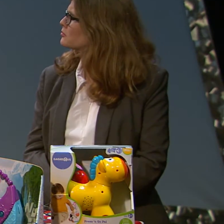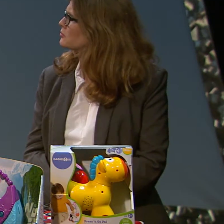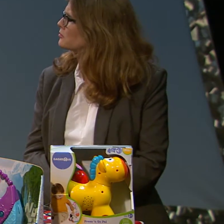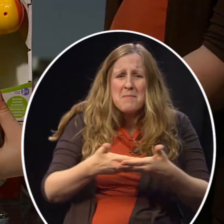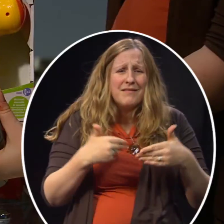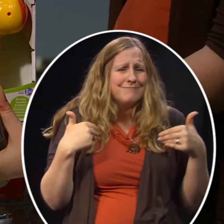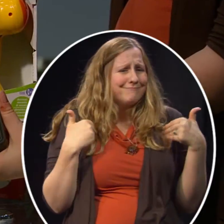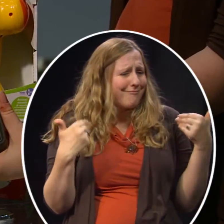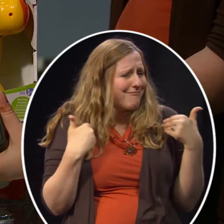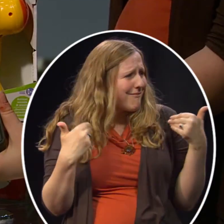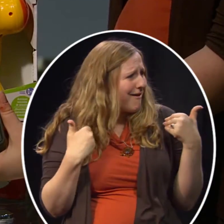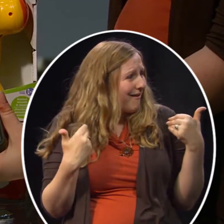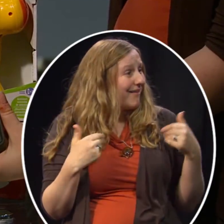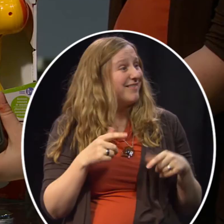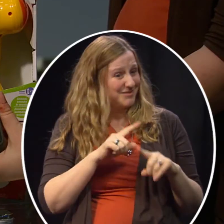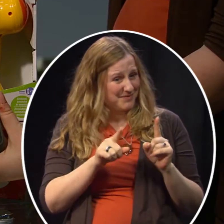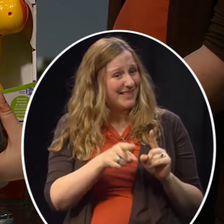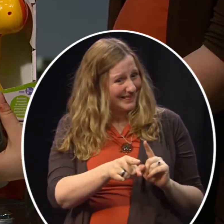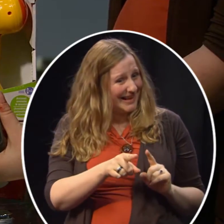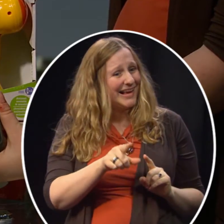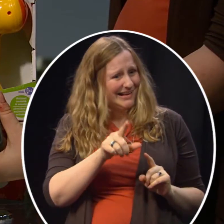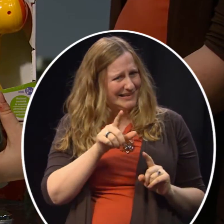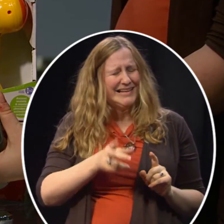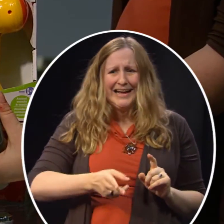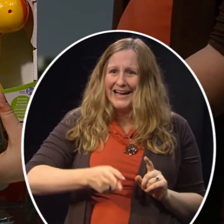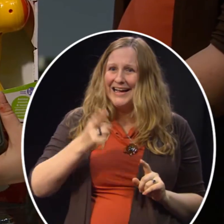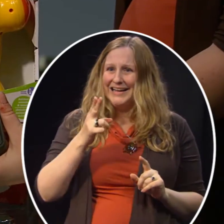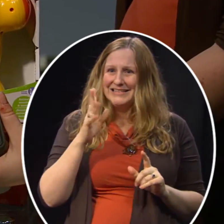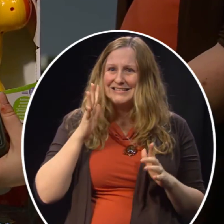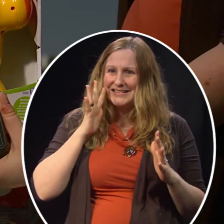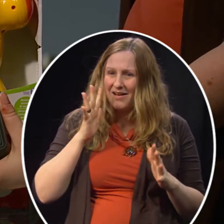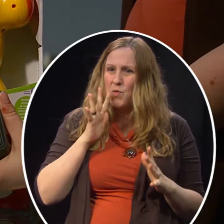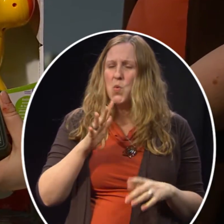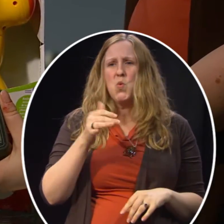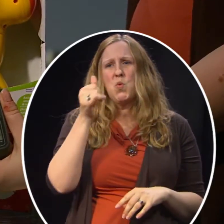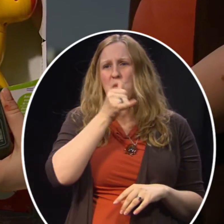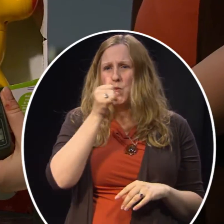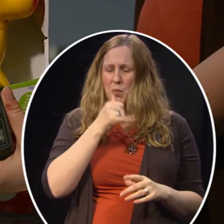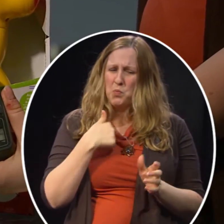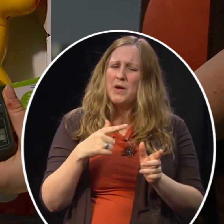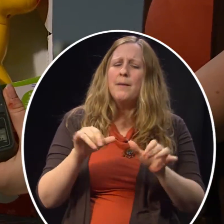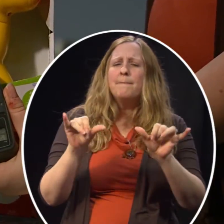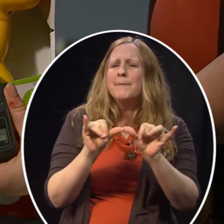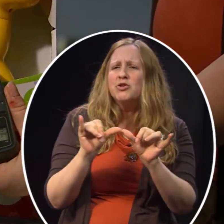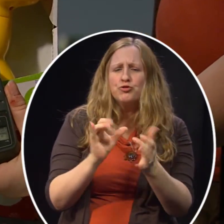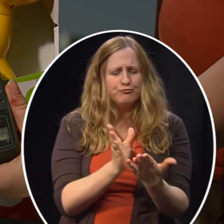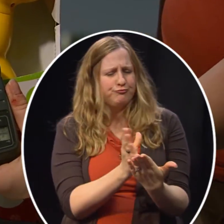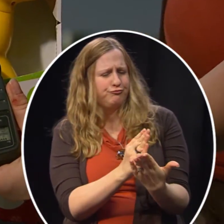meant for babies or young toddlers, but it's way too loud for their ears. When we measure it on a